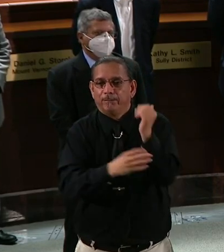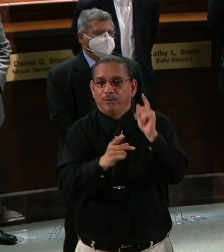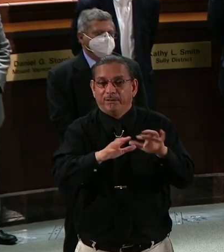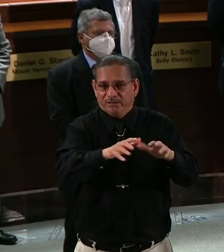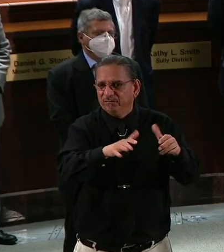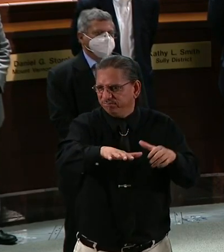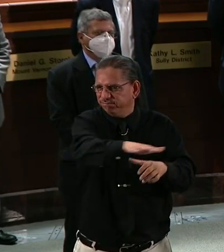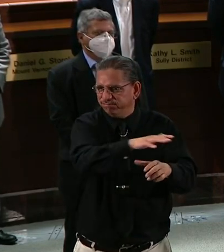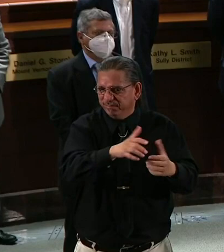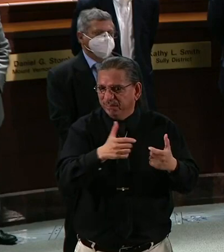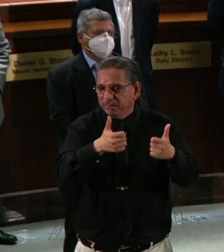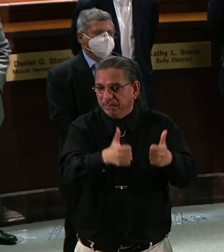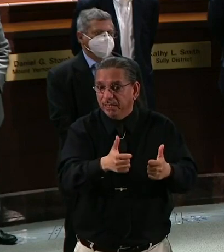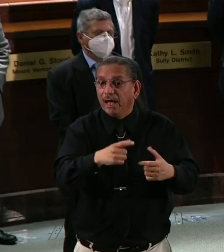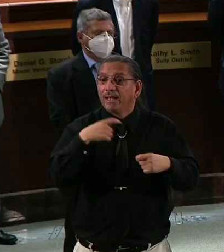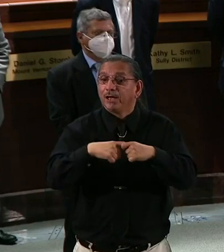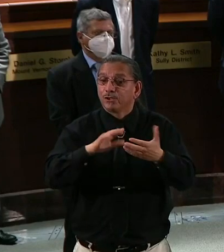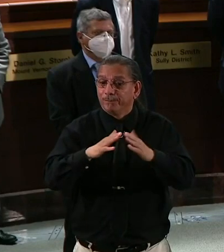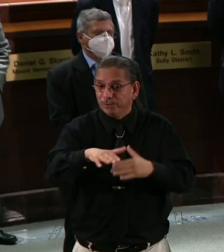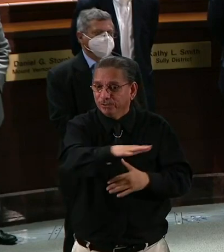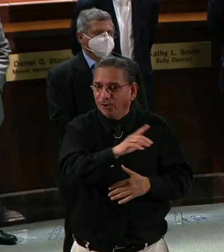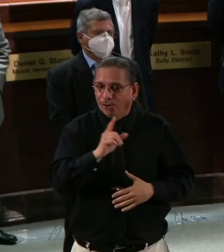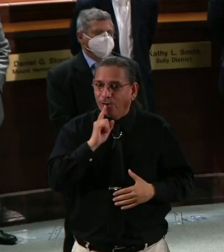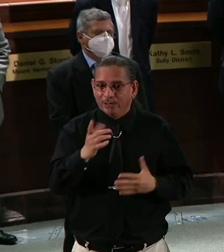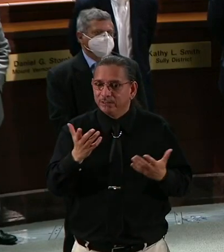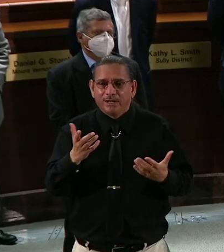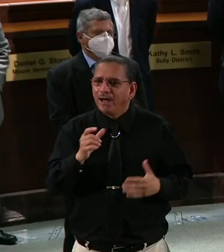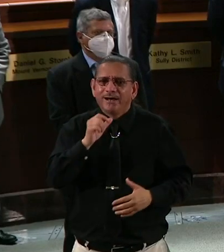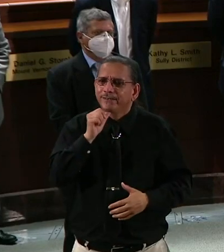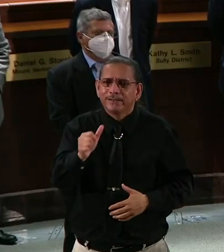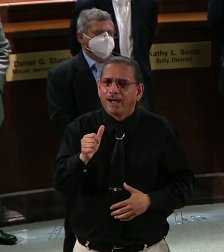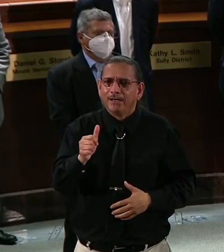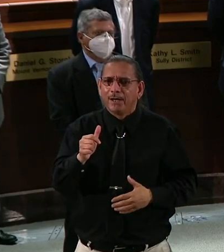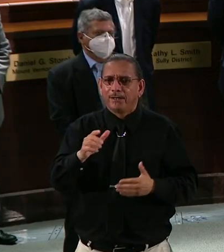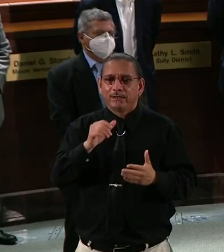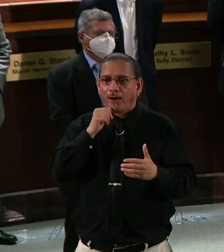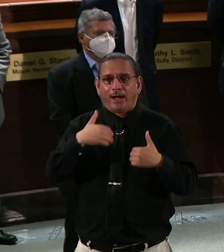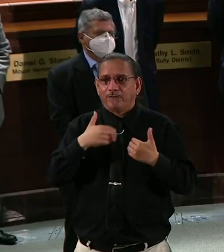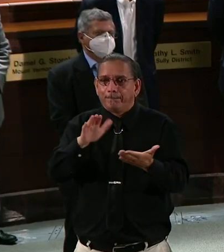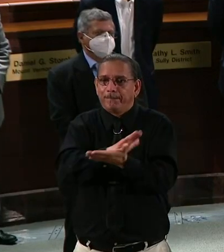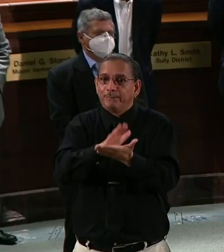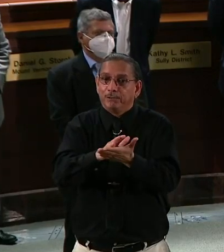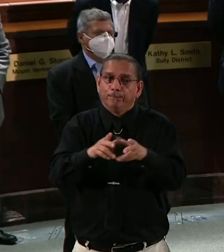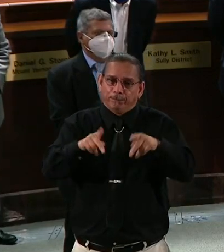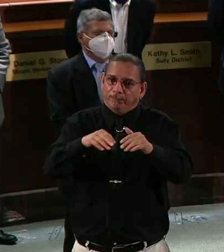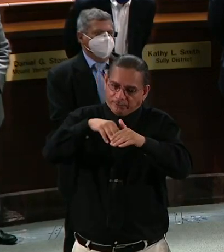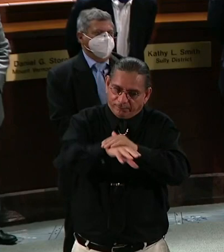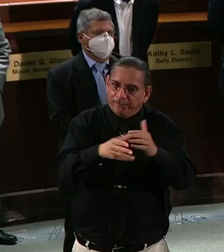I. THE COMPANY THAT. LET GET WILL NOT DIDN'T GET THAT THIS